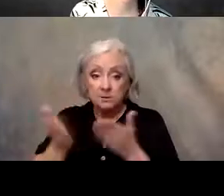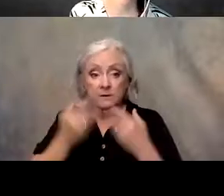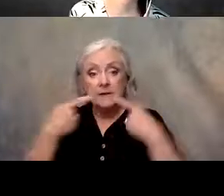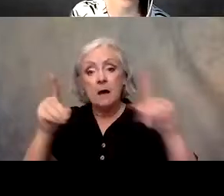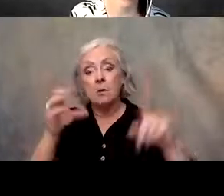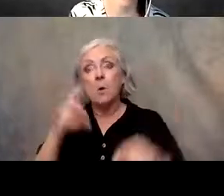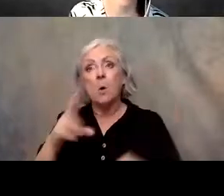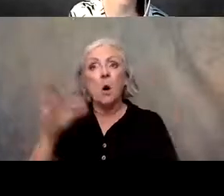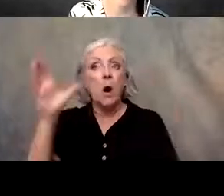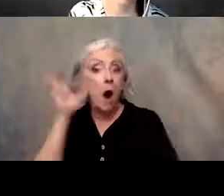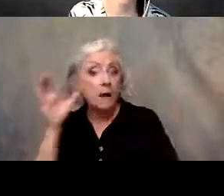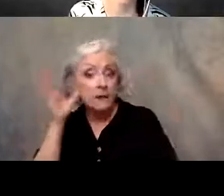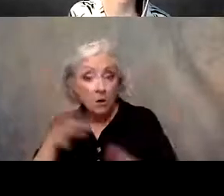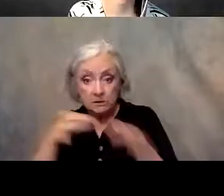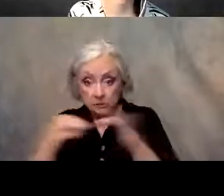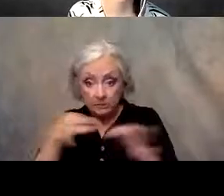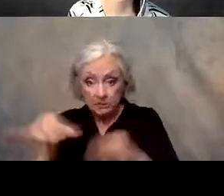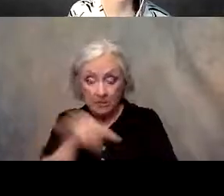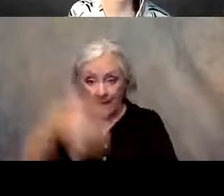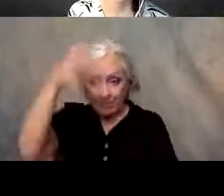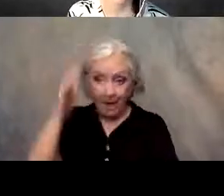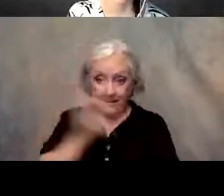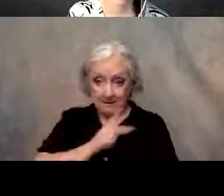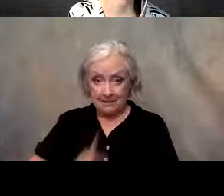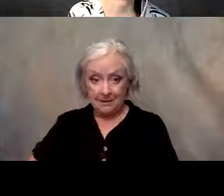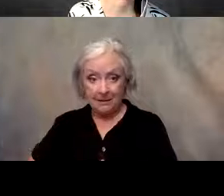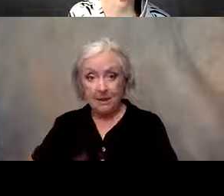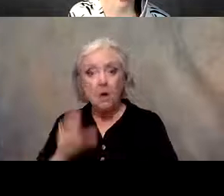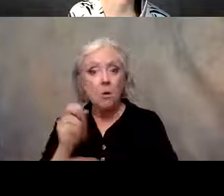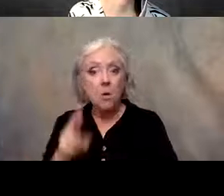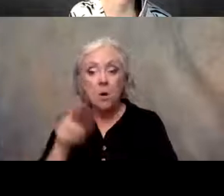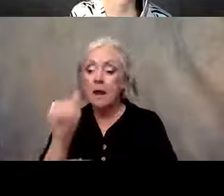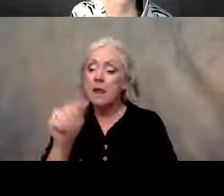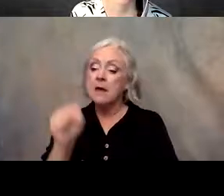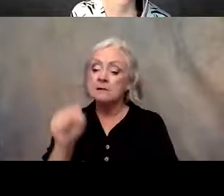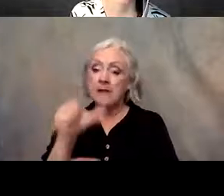like that Lion King clip or ASL video overlay for accessibility,